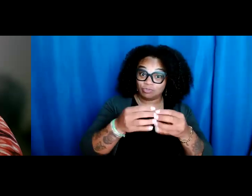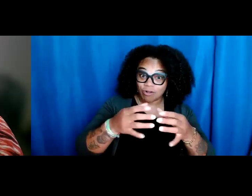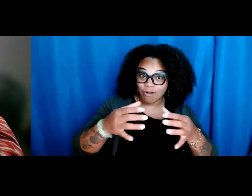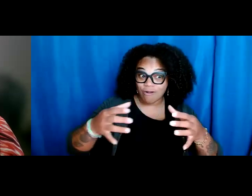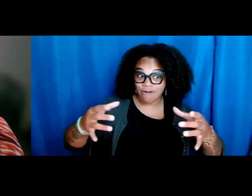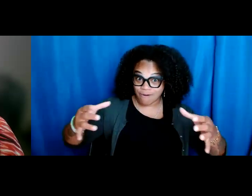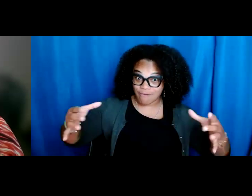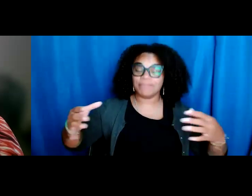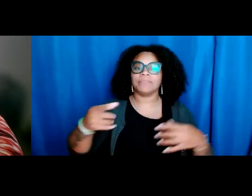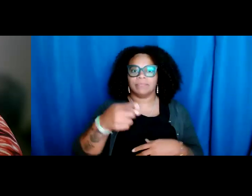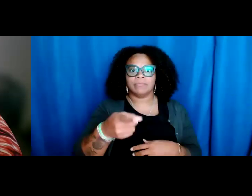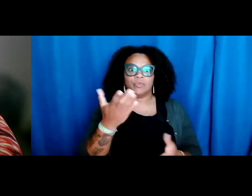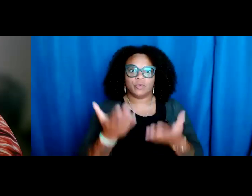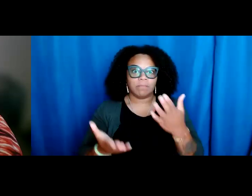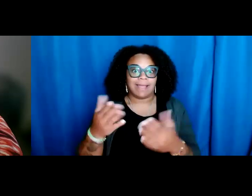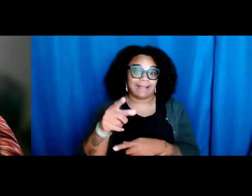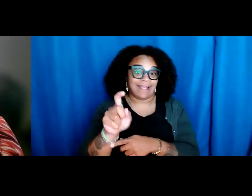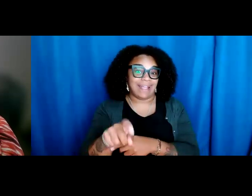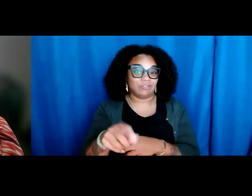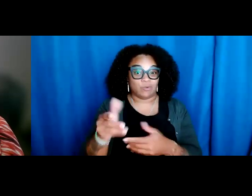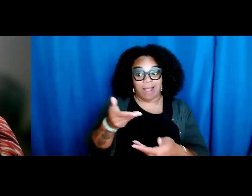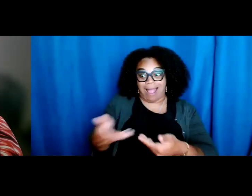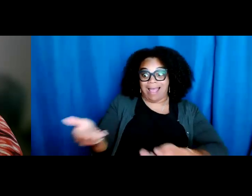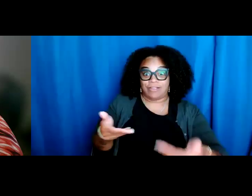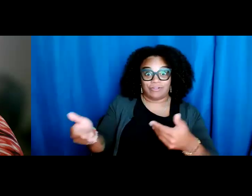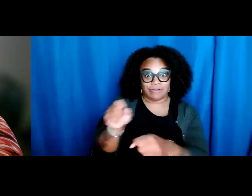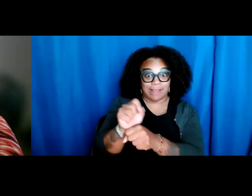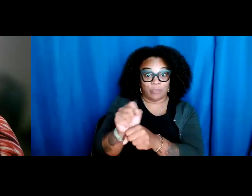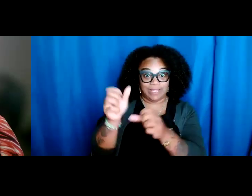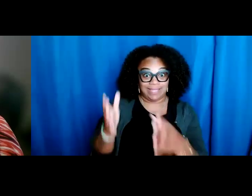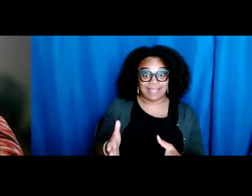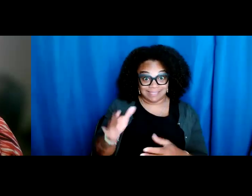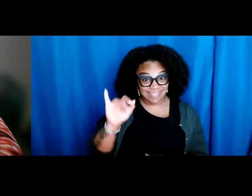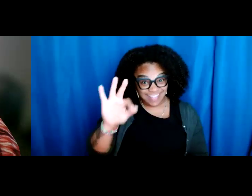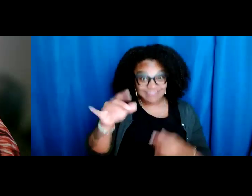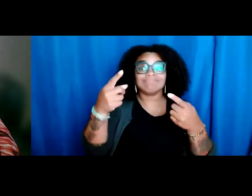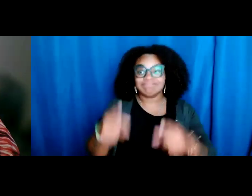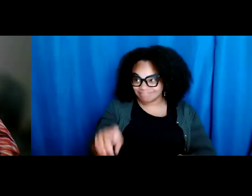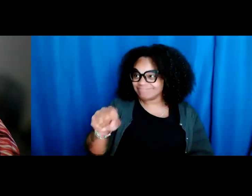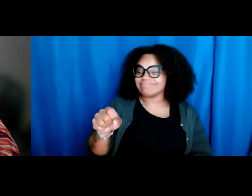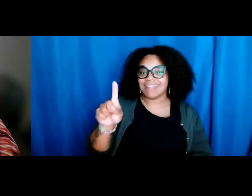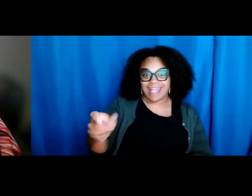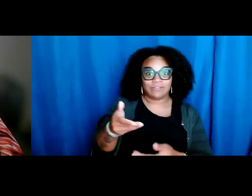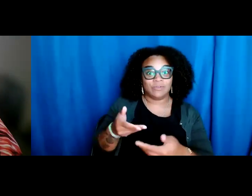you may need to hire employees. If you do that, you already have your number.